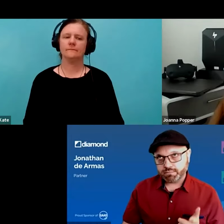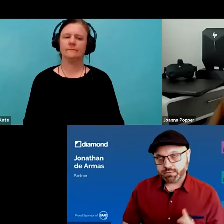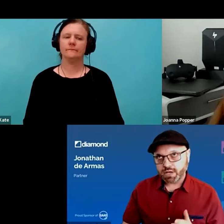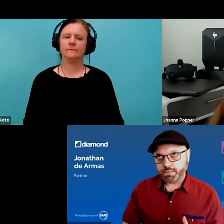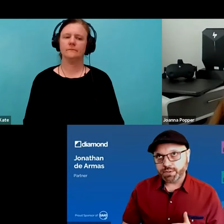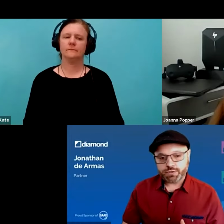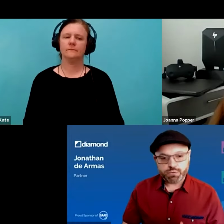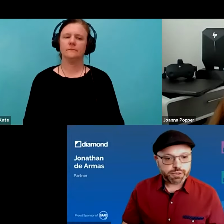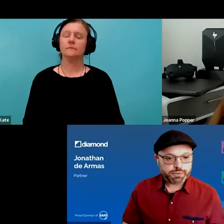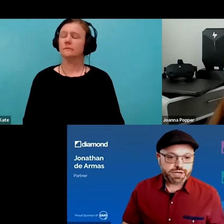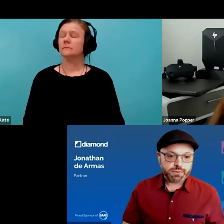Jonathan de Armas: topic that you brought up Chadwick